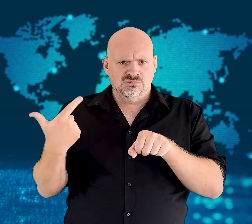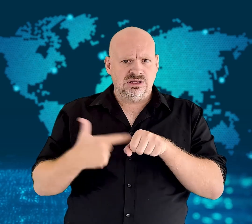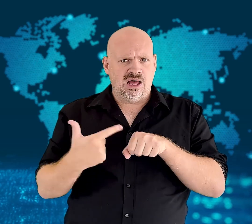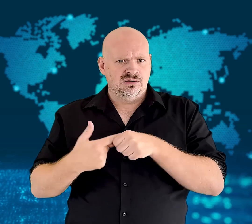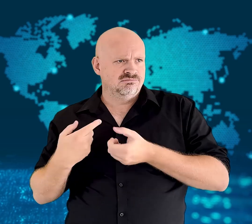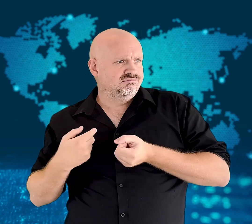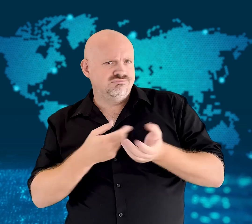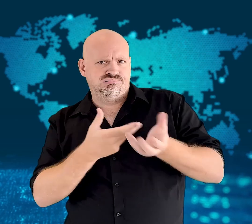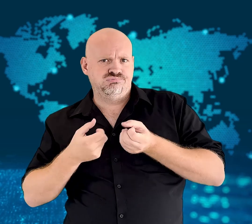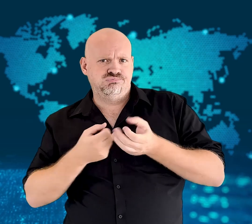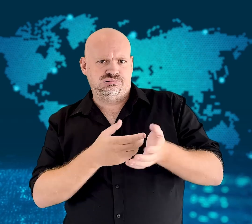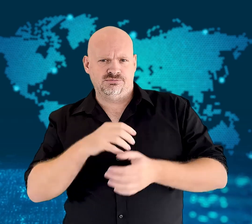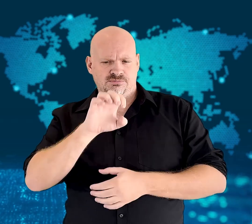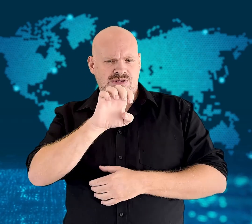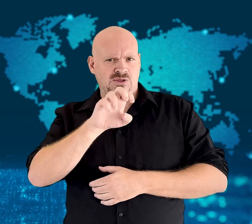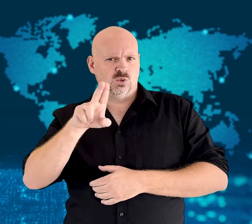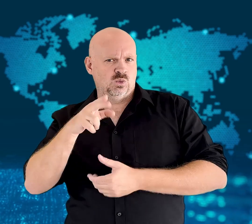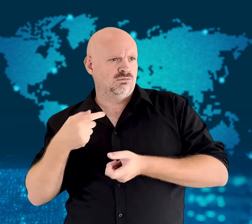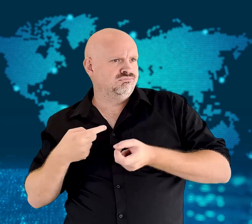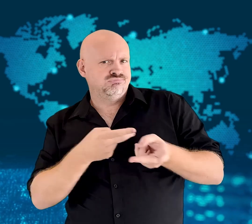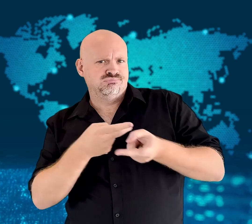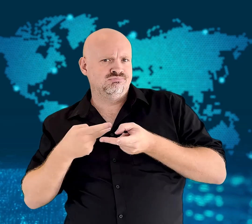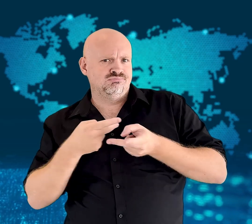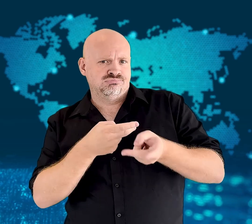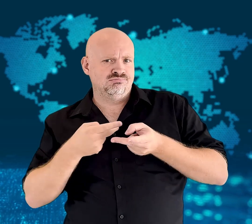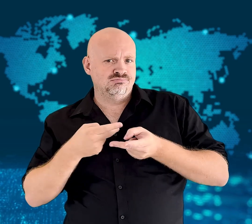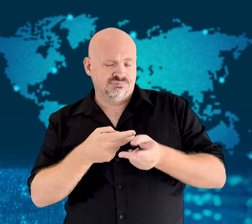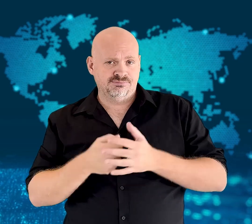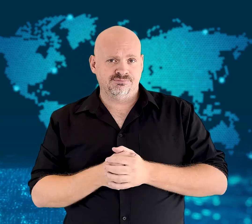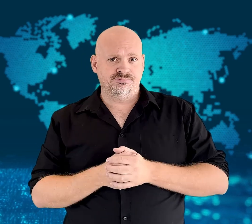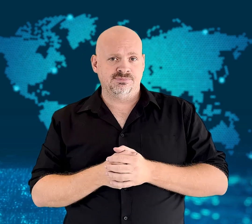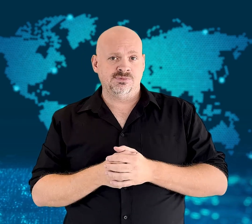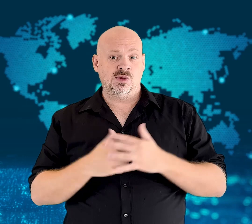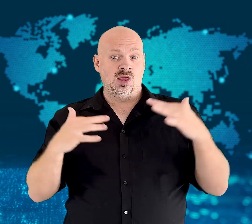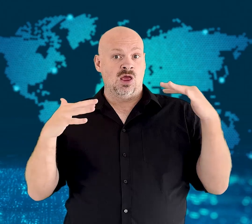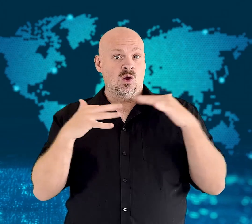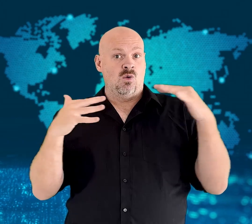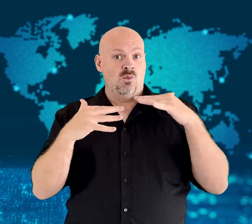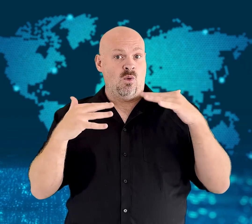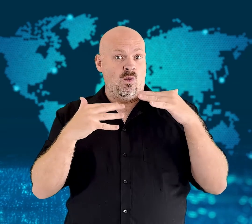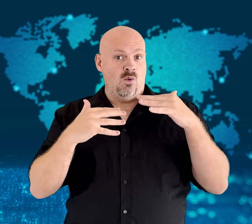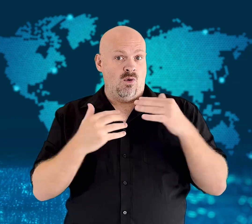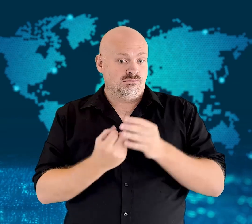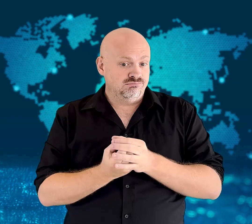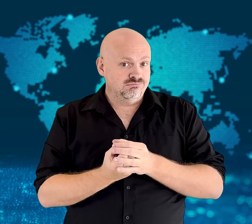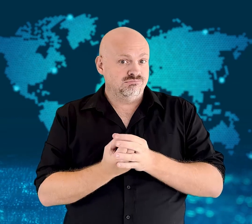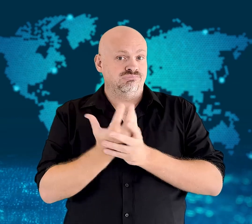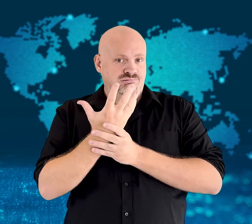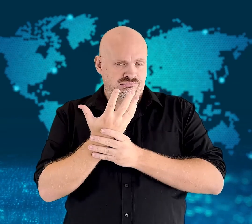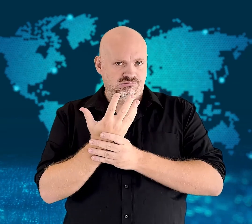After the war began, the EU sanctioned Russian gas and oil in support of Ukraine.